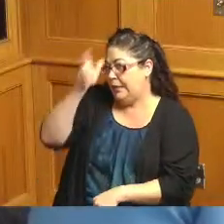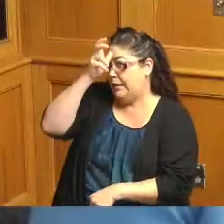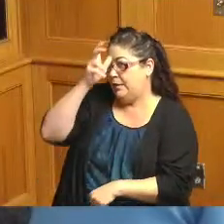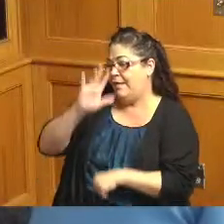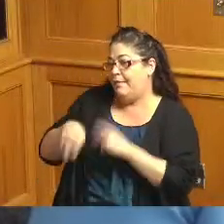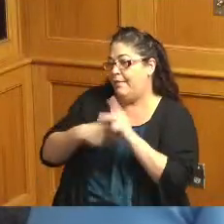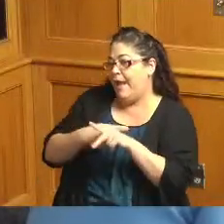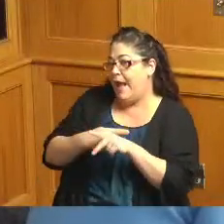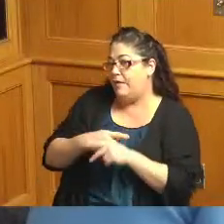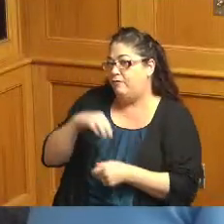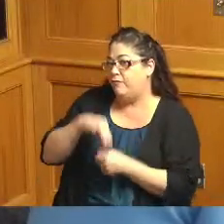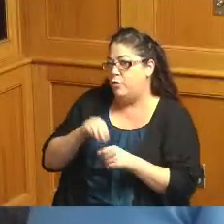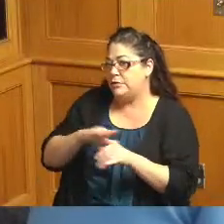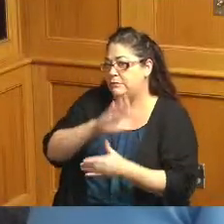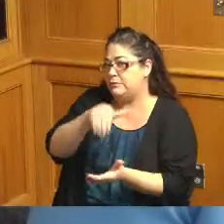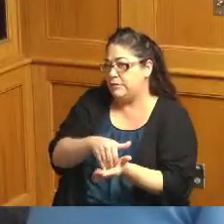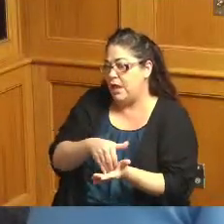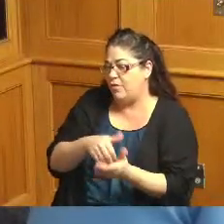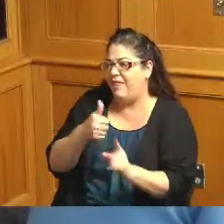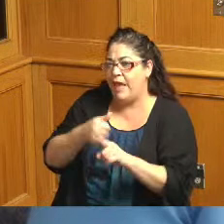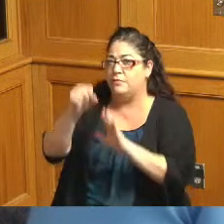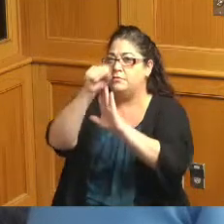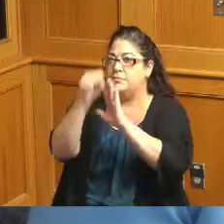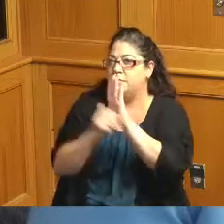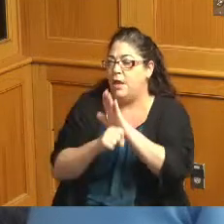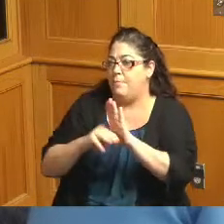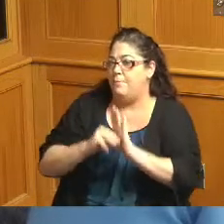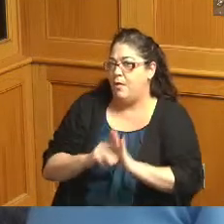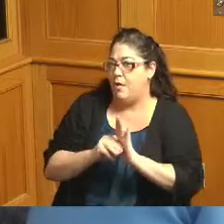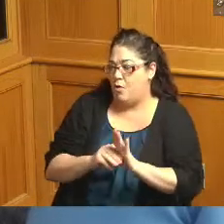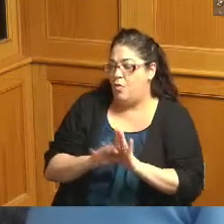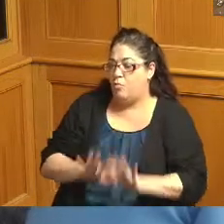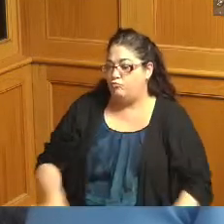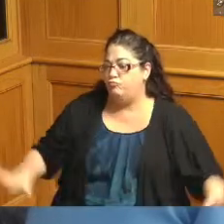I think is certainly a state model it's me saying that up you might not be able to